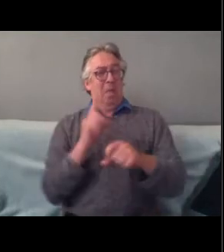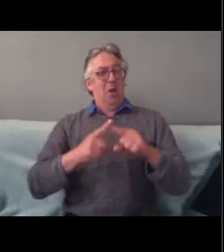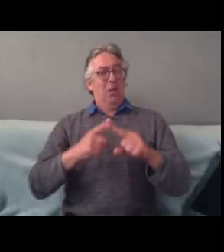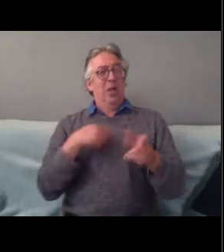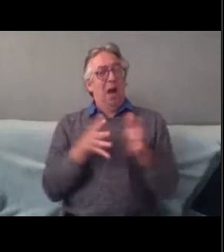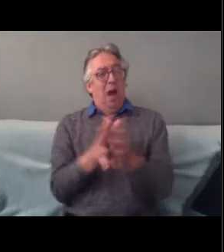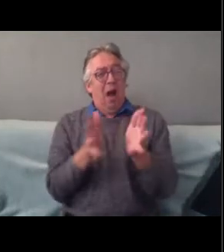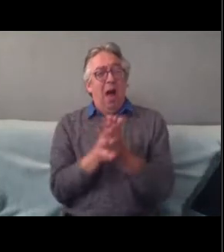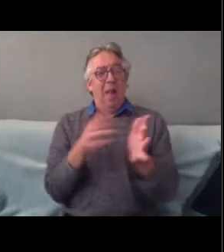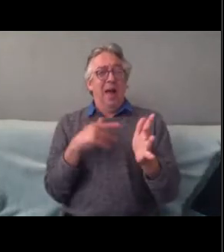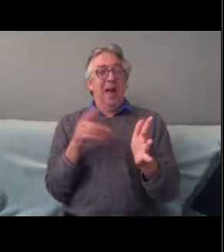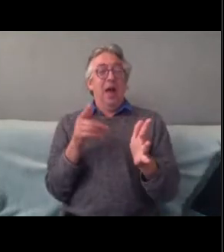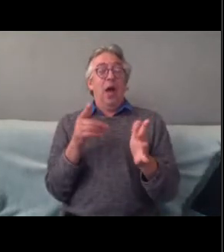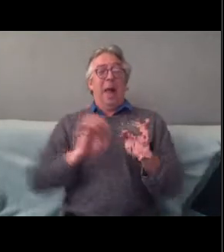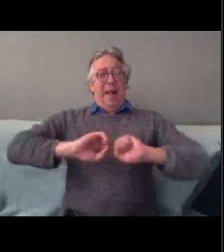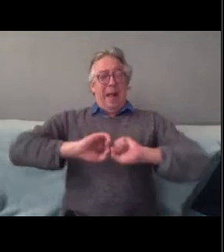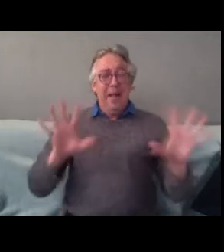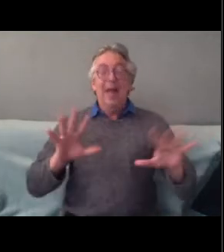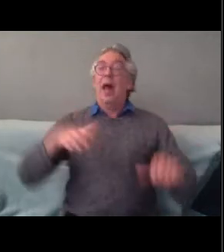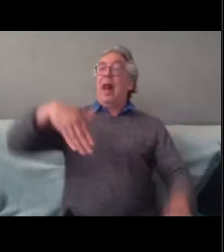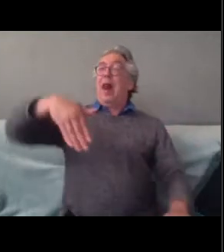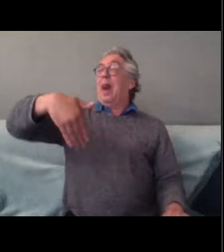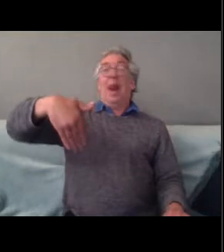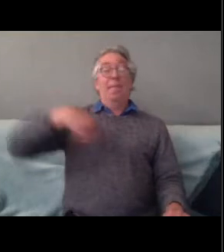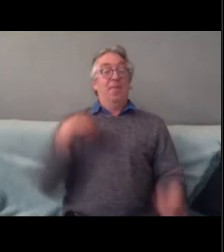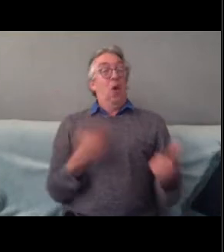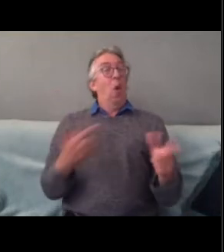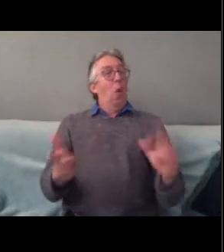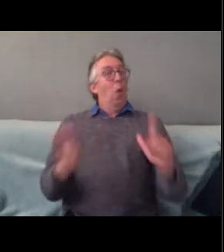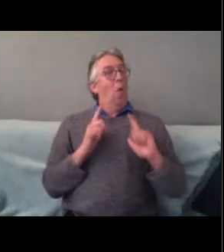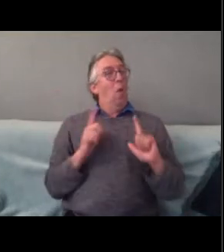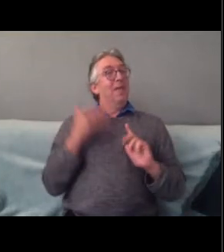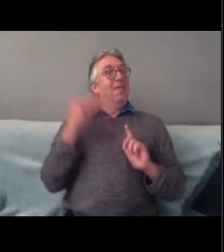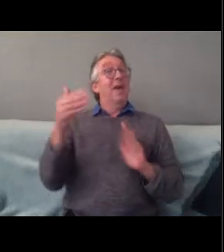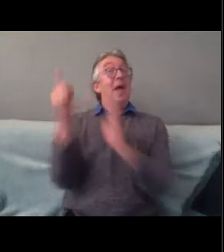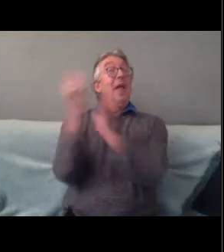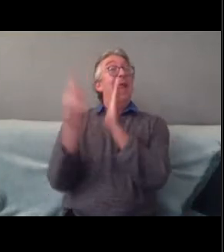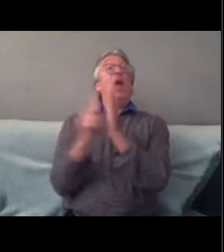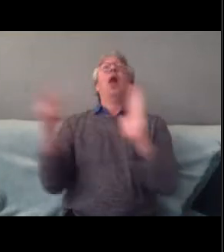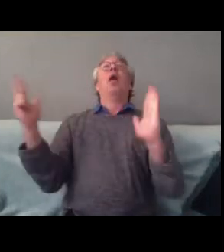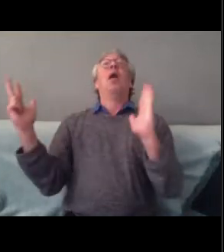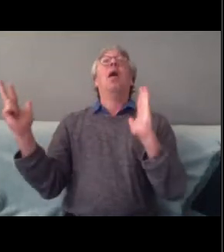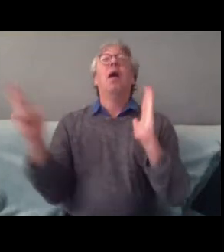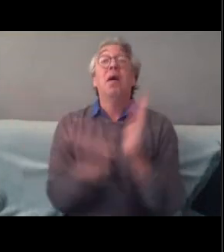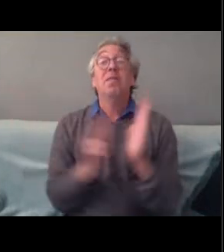We're waiting for the final regulation that will come out, hopefully soon.